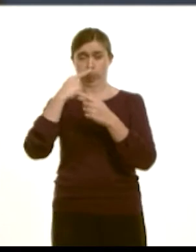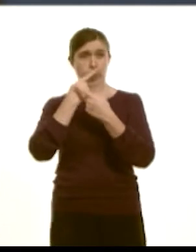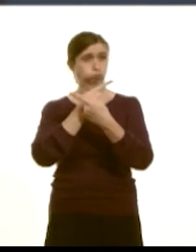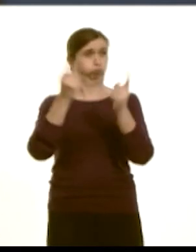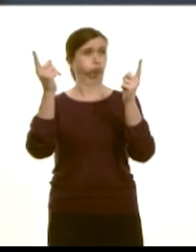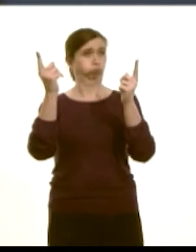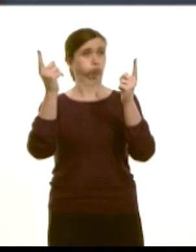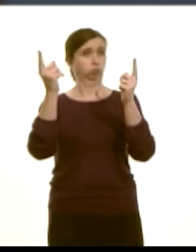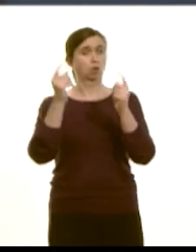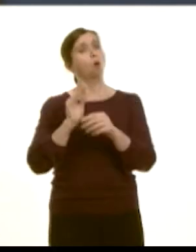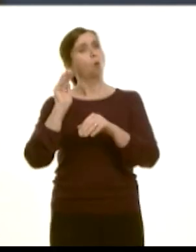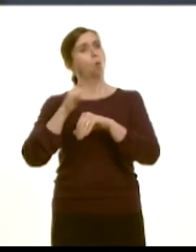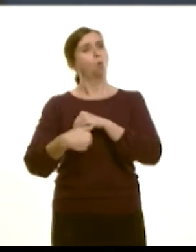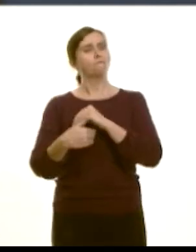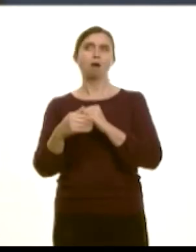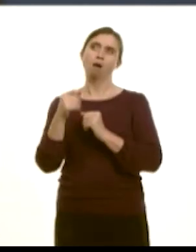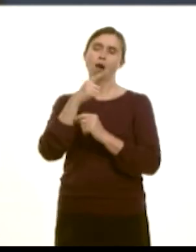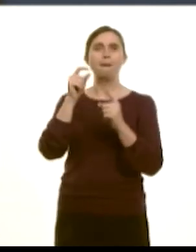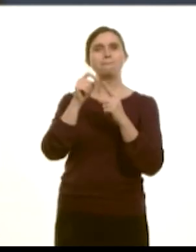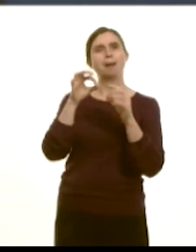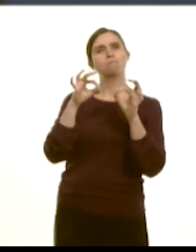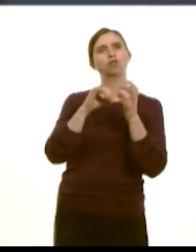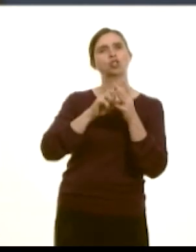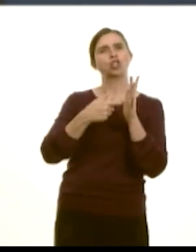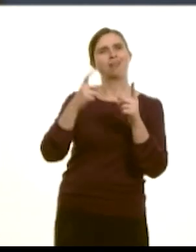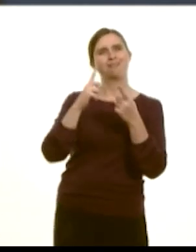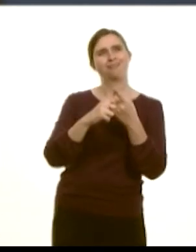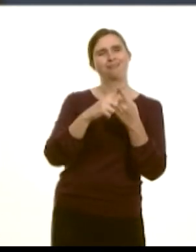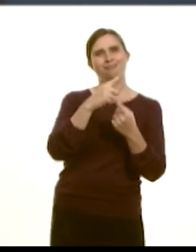in the context of what is happening in Pembrokeshire at present that no payments should be made